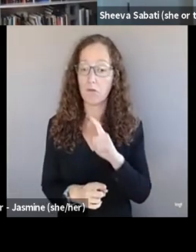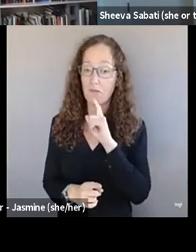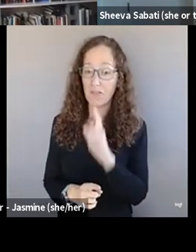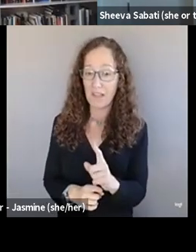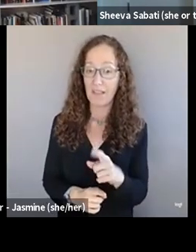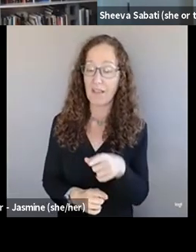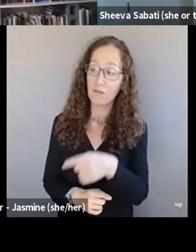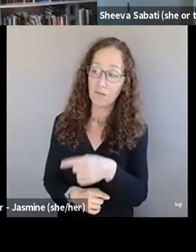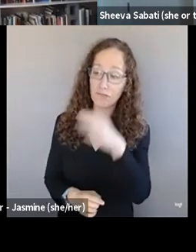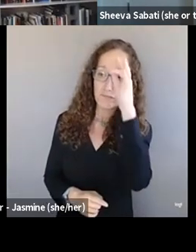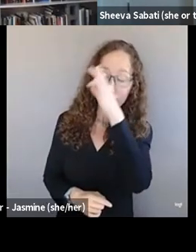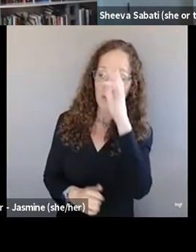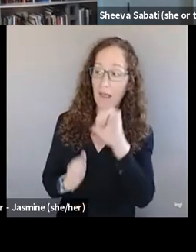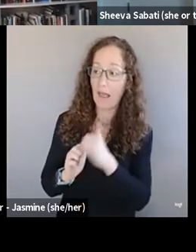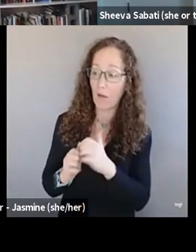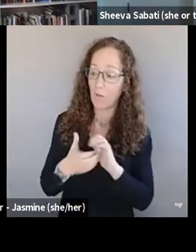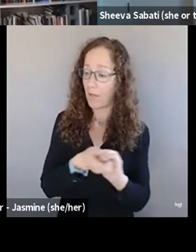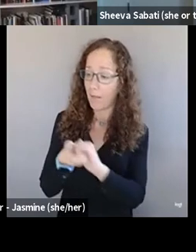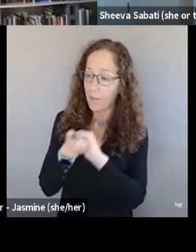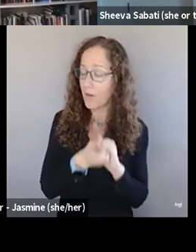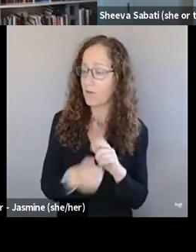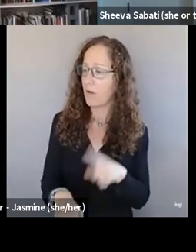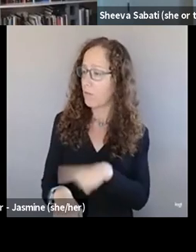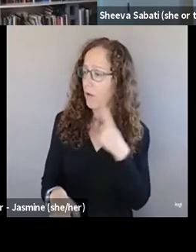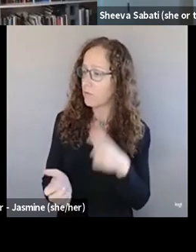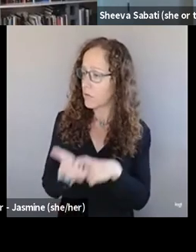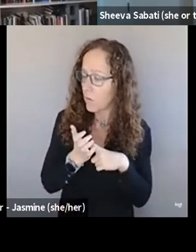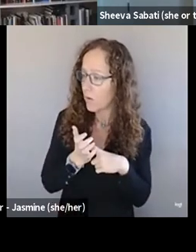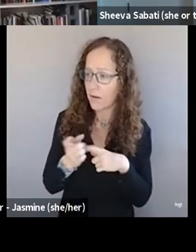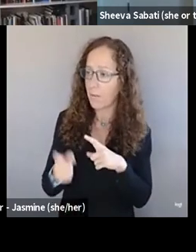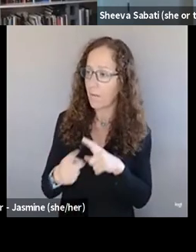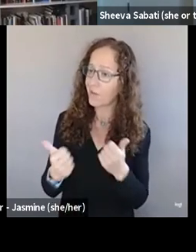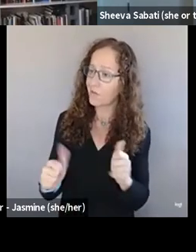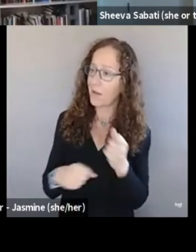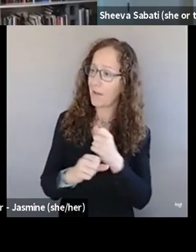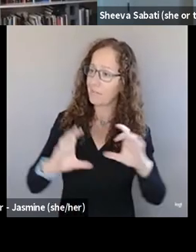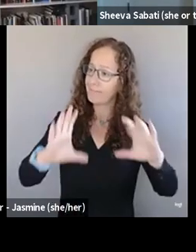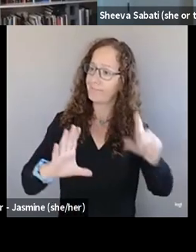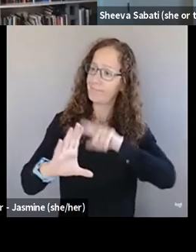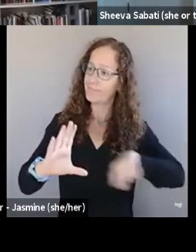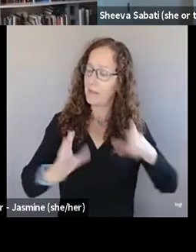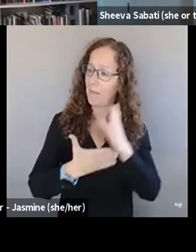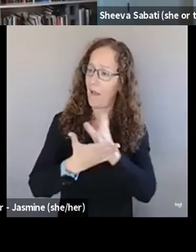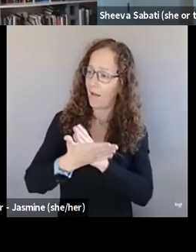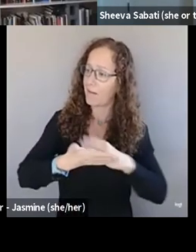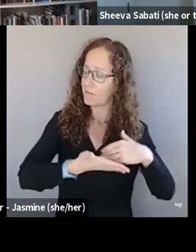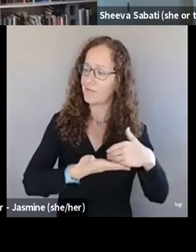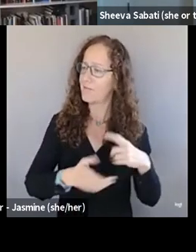Collaboration cannot be cut up into pieces. So that's an example of what I tried to do with that in commencer ability